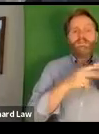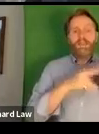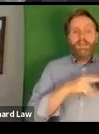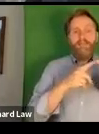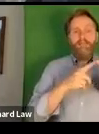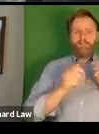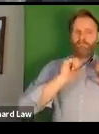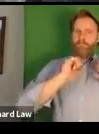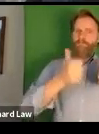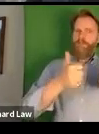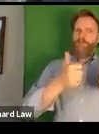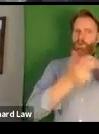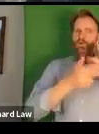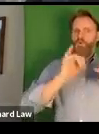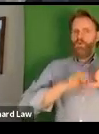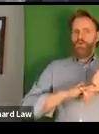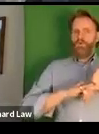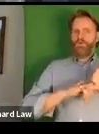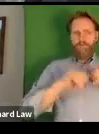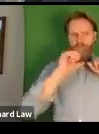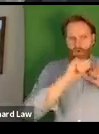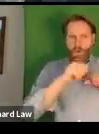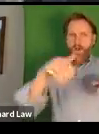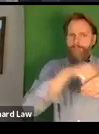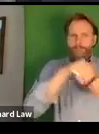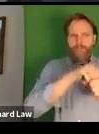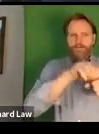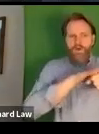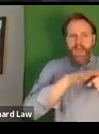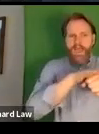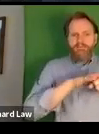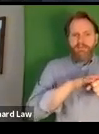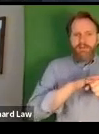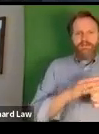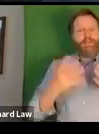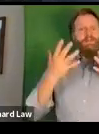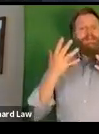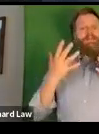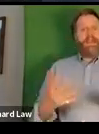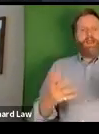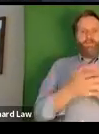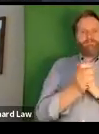for members in your group okay I'm gonna turn now to James Cox, James is the